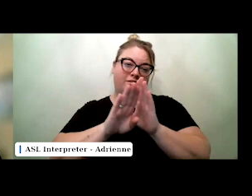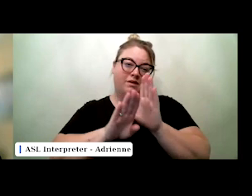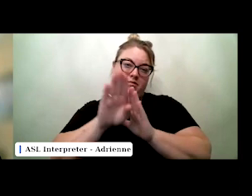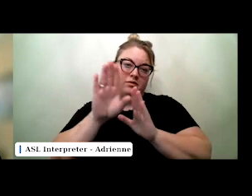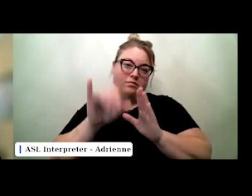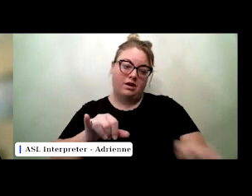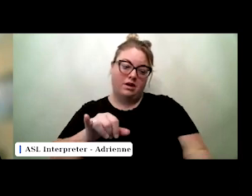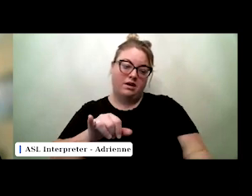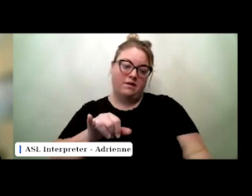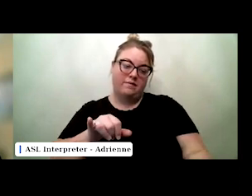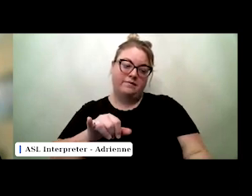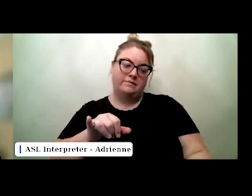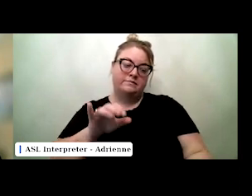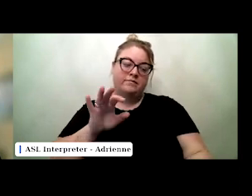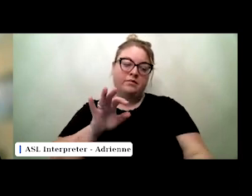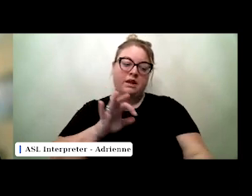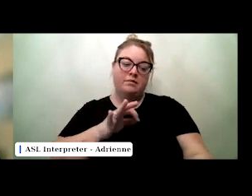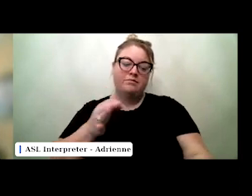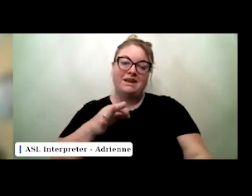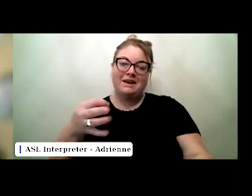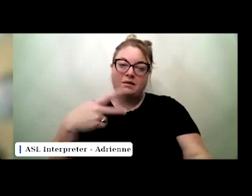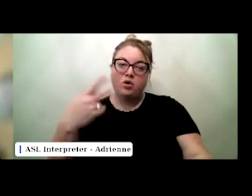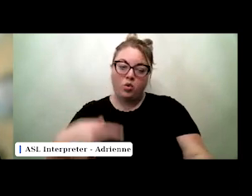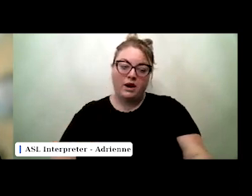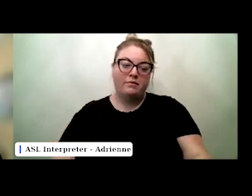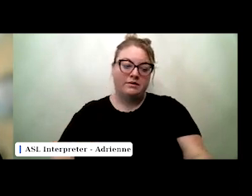But medicaid programs.